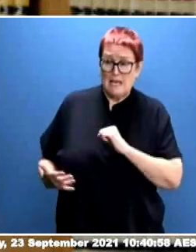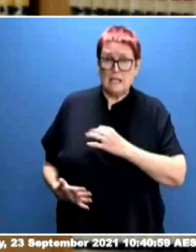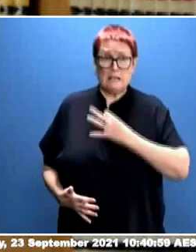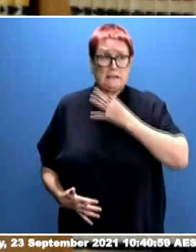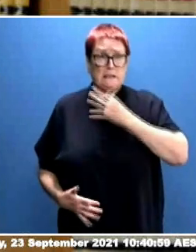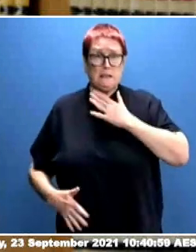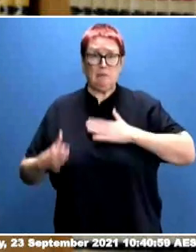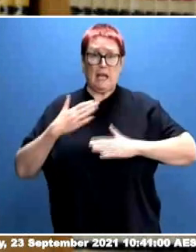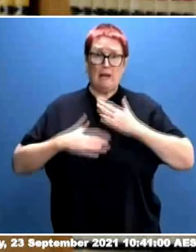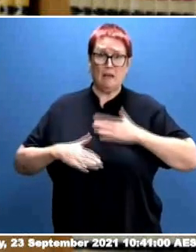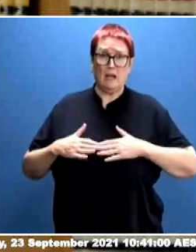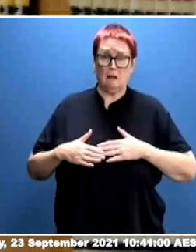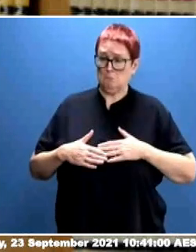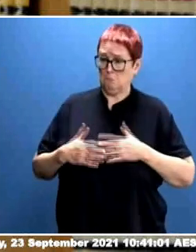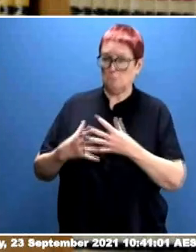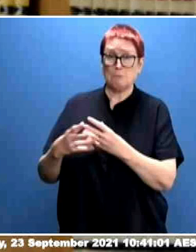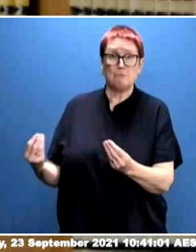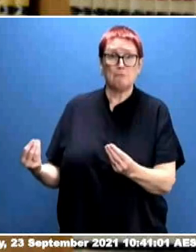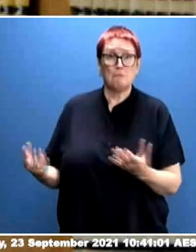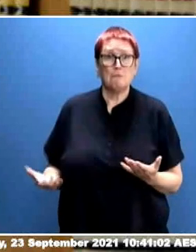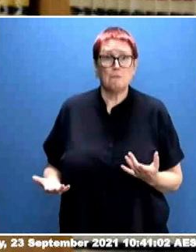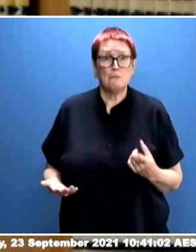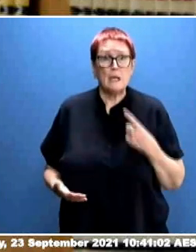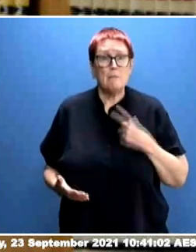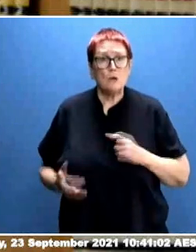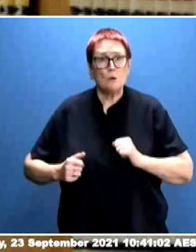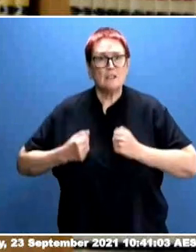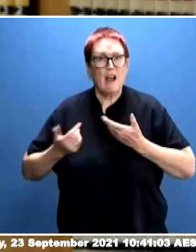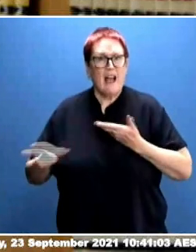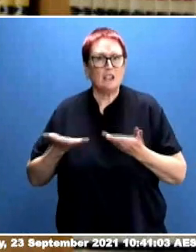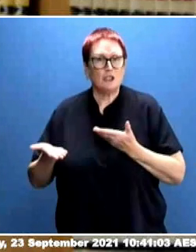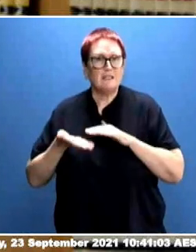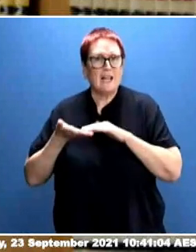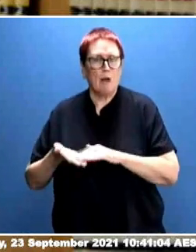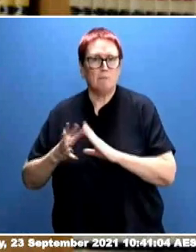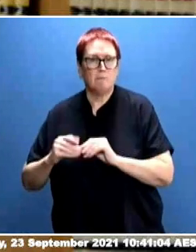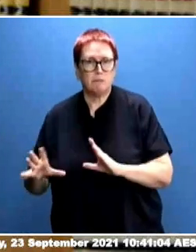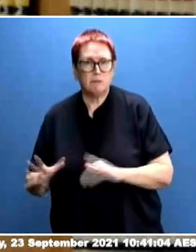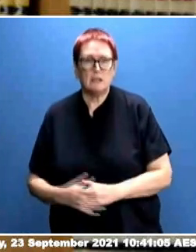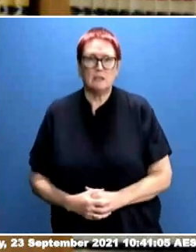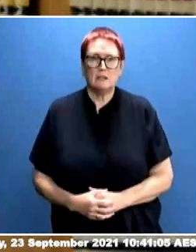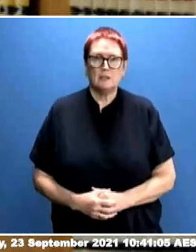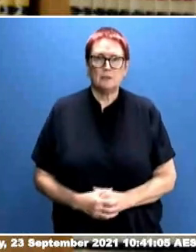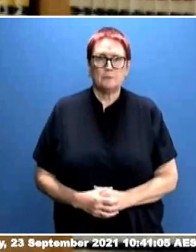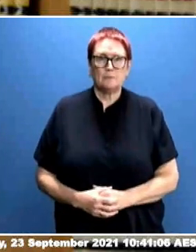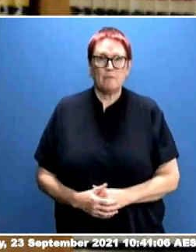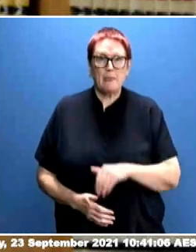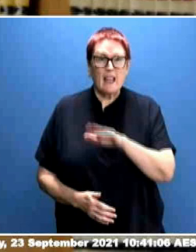are no longer present simply because of the nature of our service, that children aren't able to use substances.